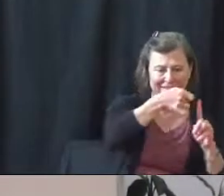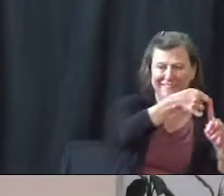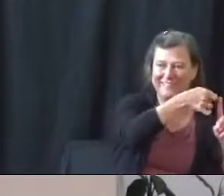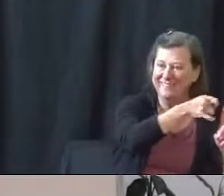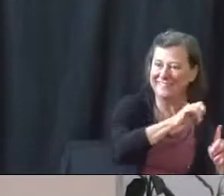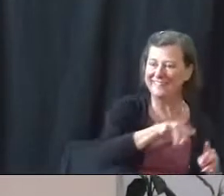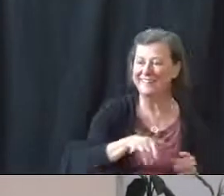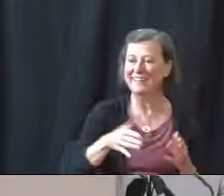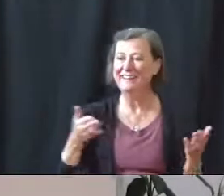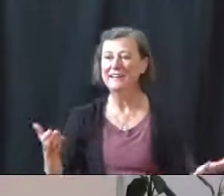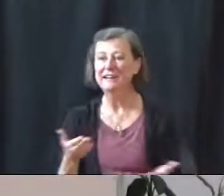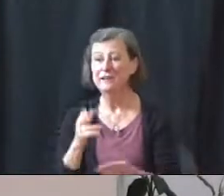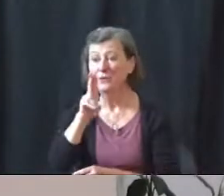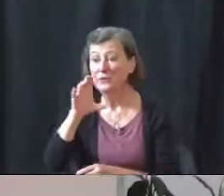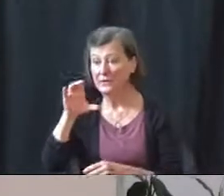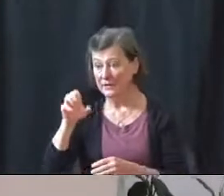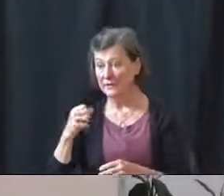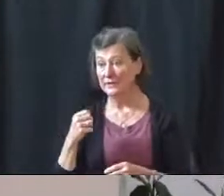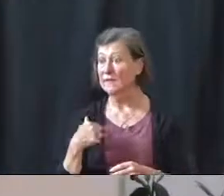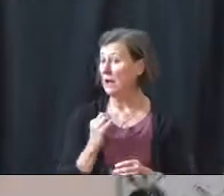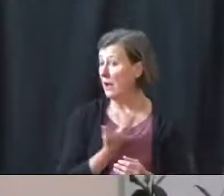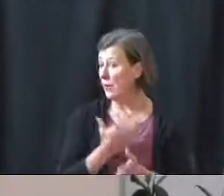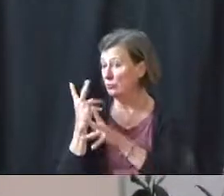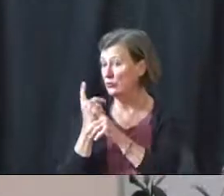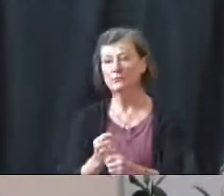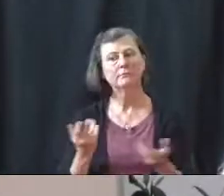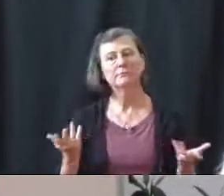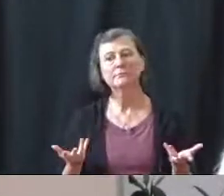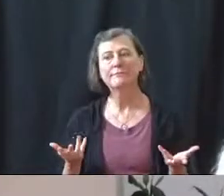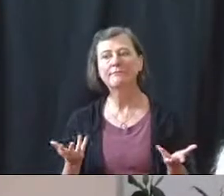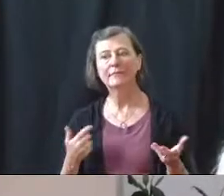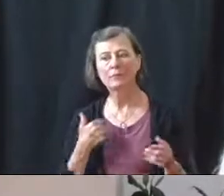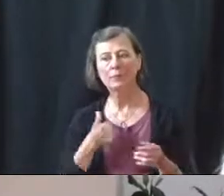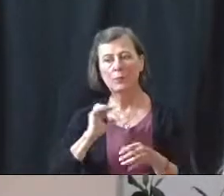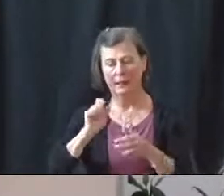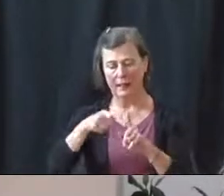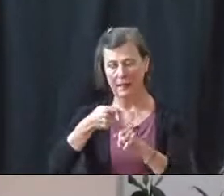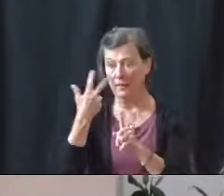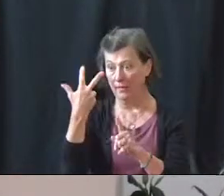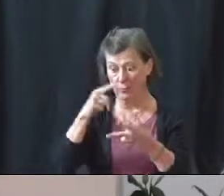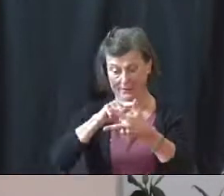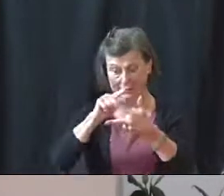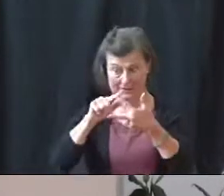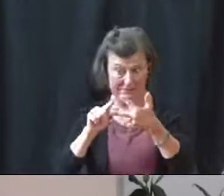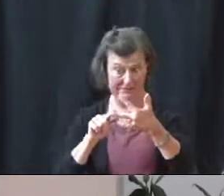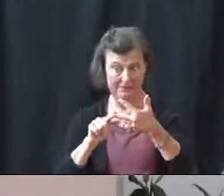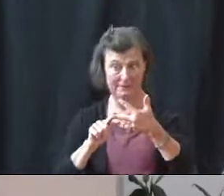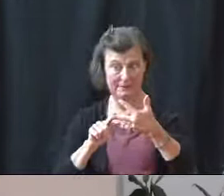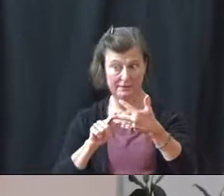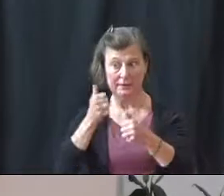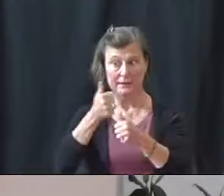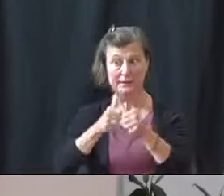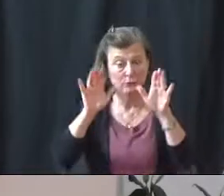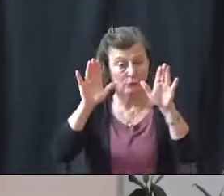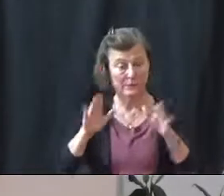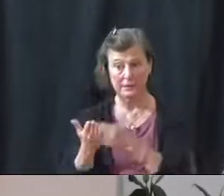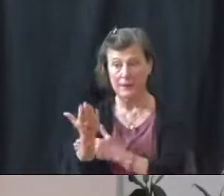Here at UUCS it is our tradition to light three chalices each Sunday morning when we gather.